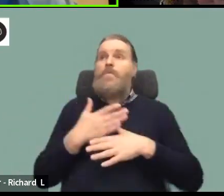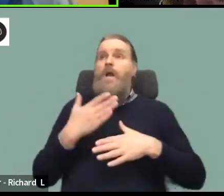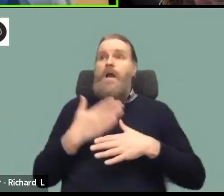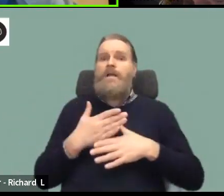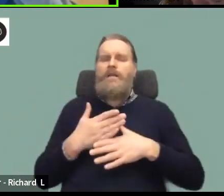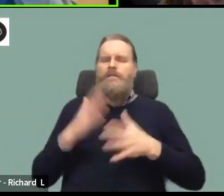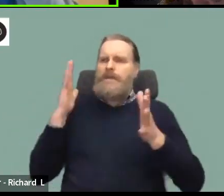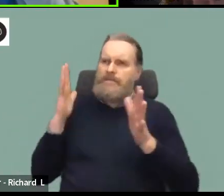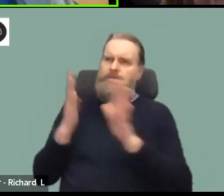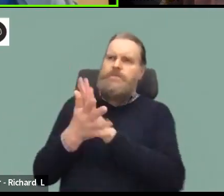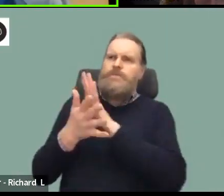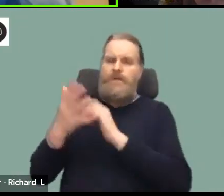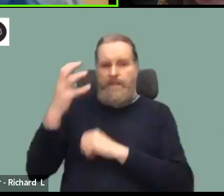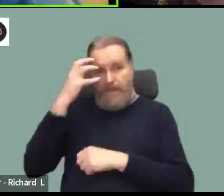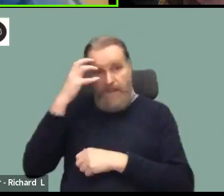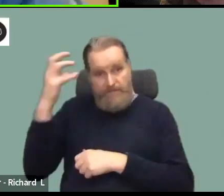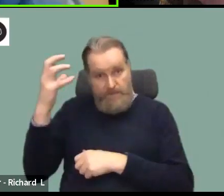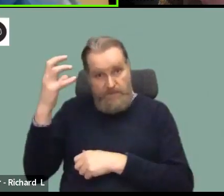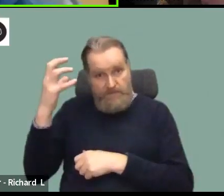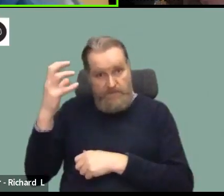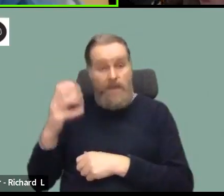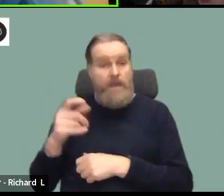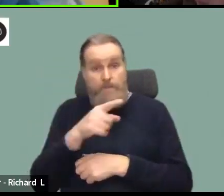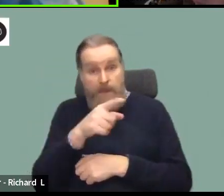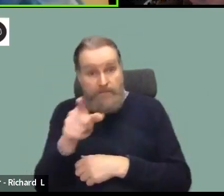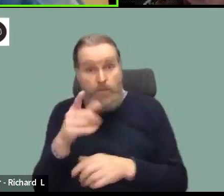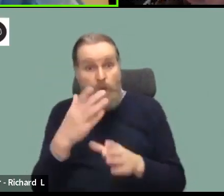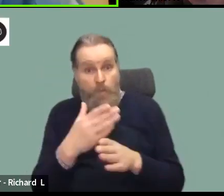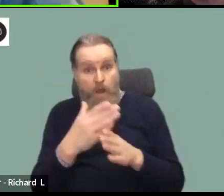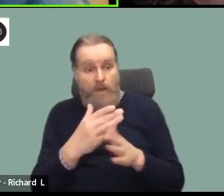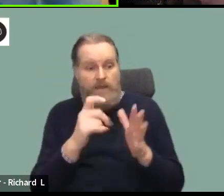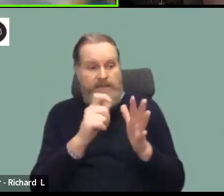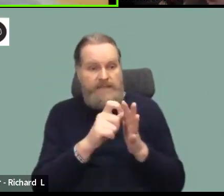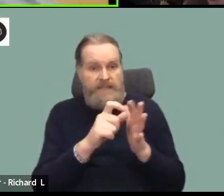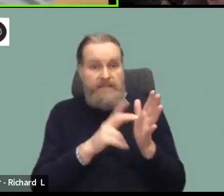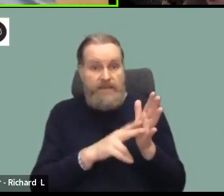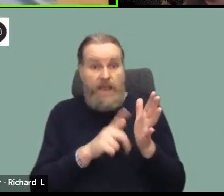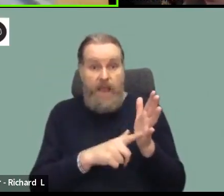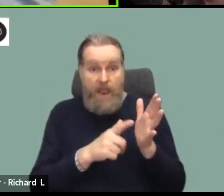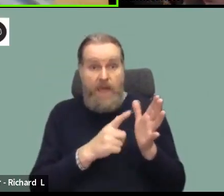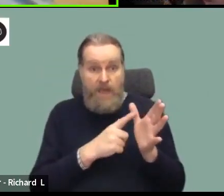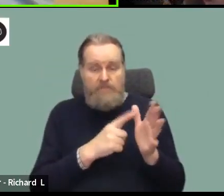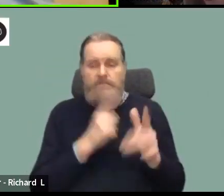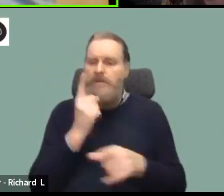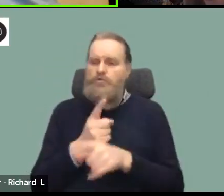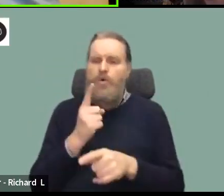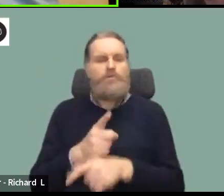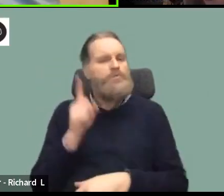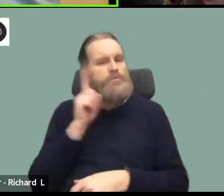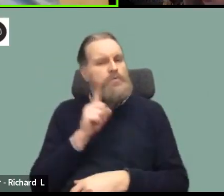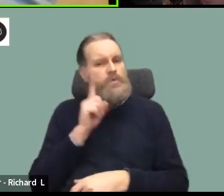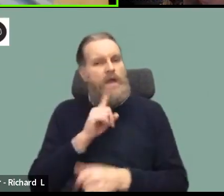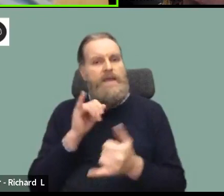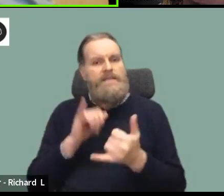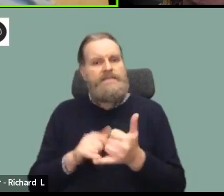employer if they were to take out employer if they were to take action so that's an ongoing discussion. n with wraps. But if n with wraps. But if you are in the DVLA do talk to. to to say Sarah or Epson